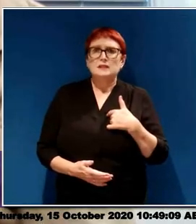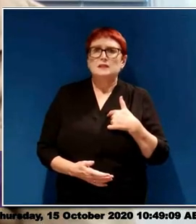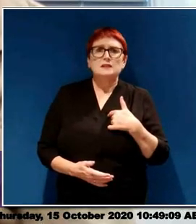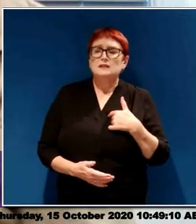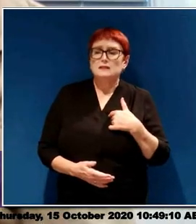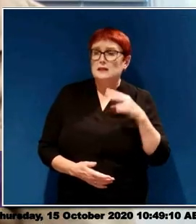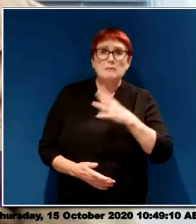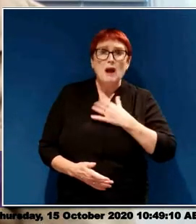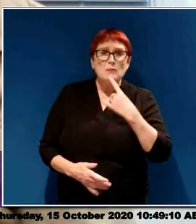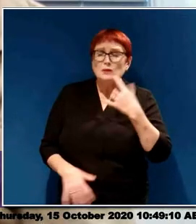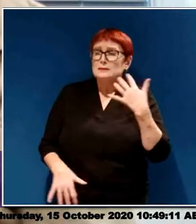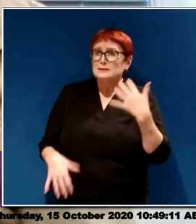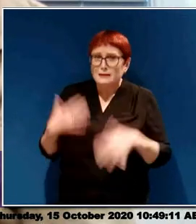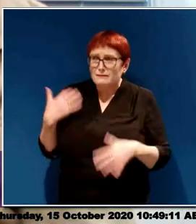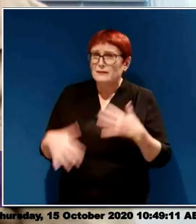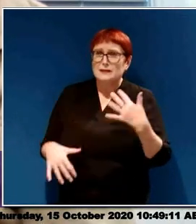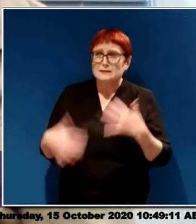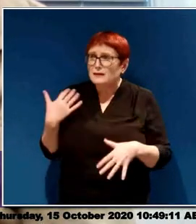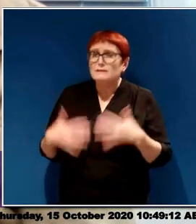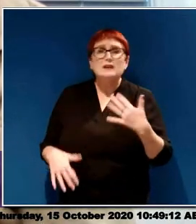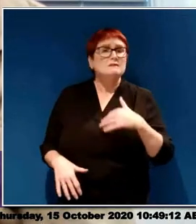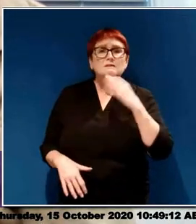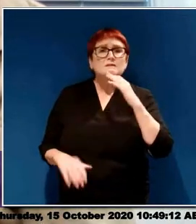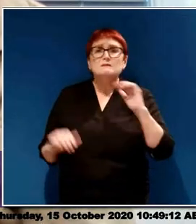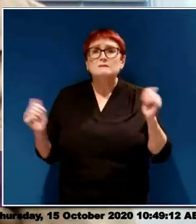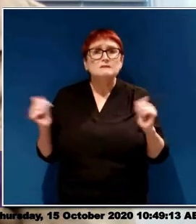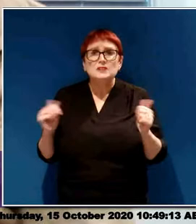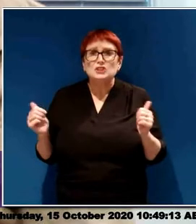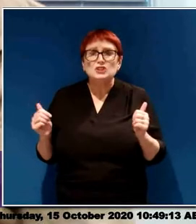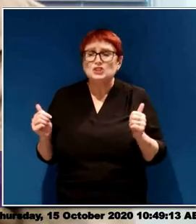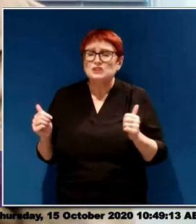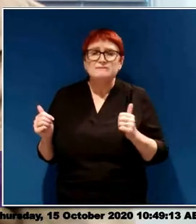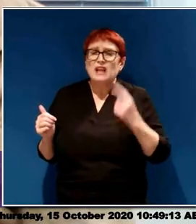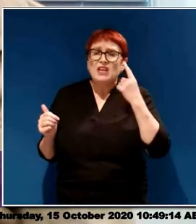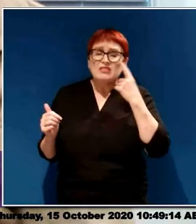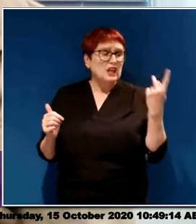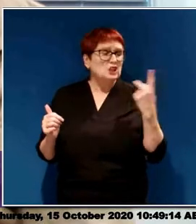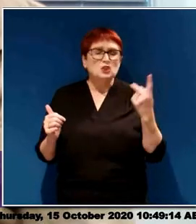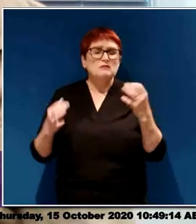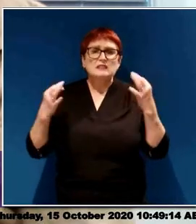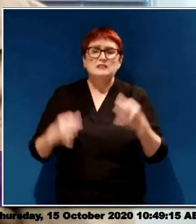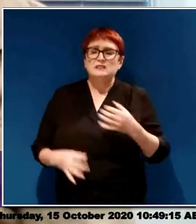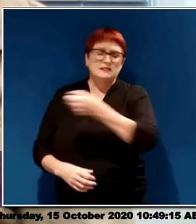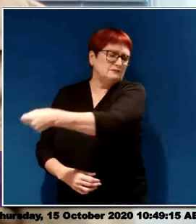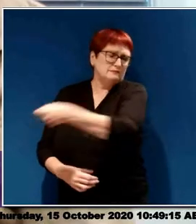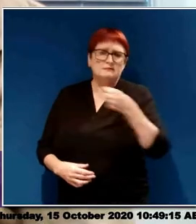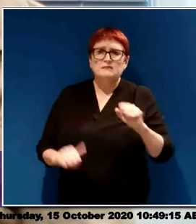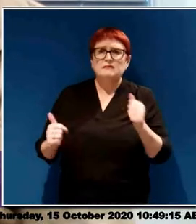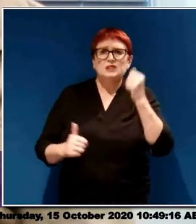So we made the decision to pull him out of school early so we could focus on his